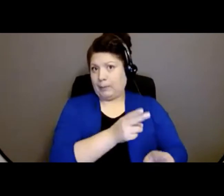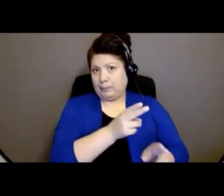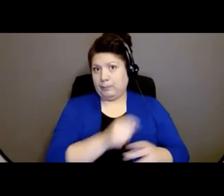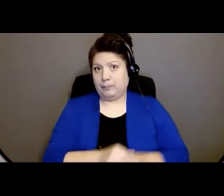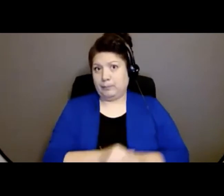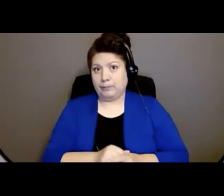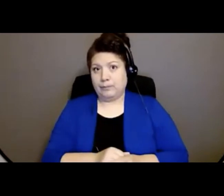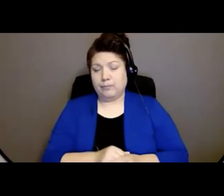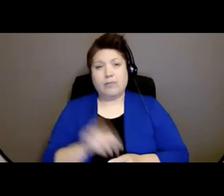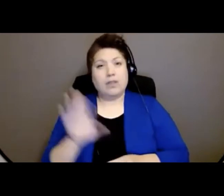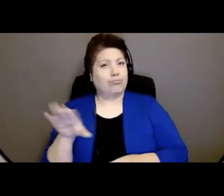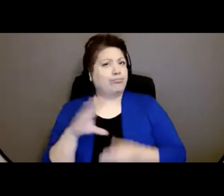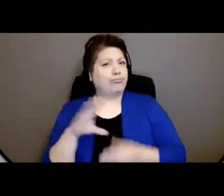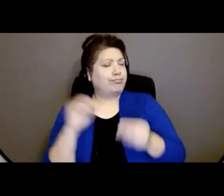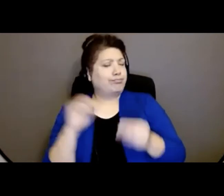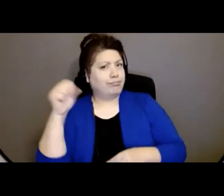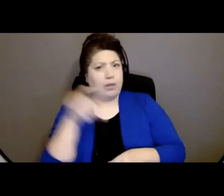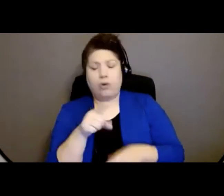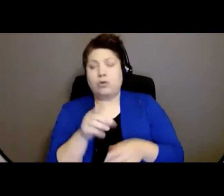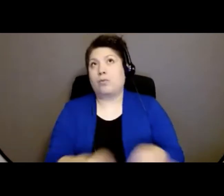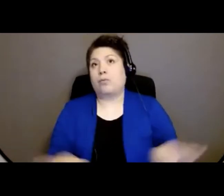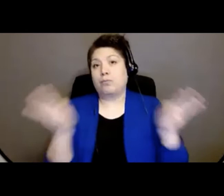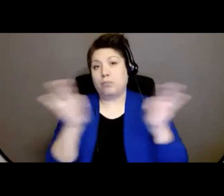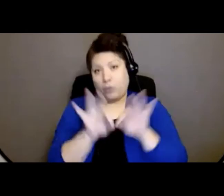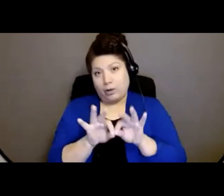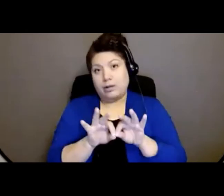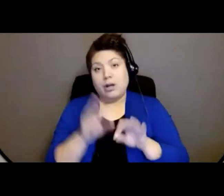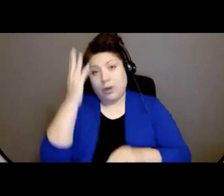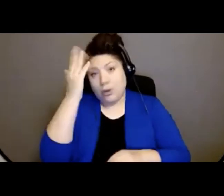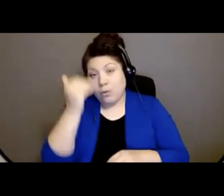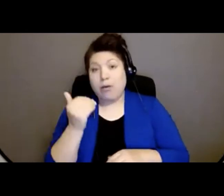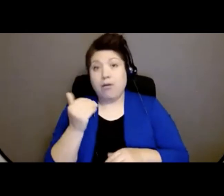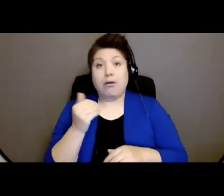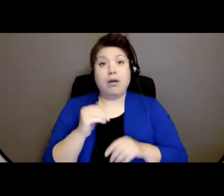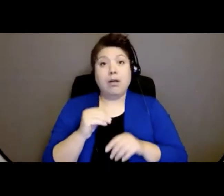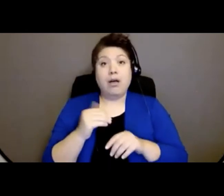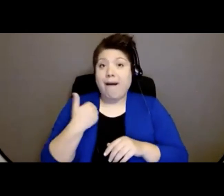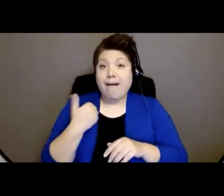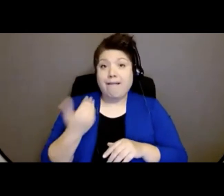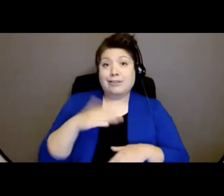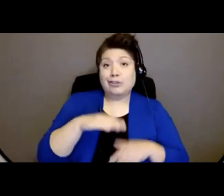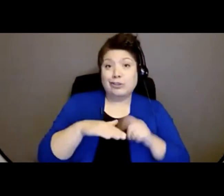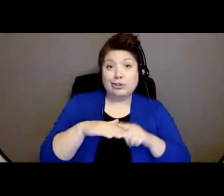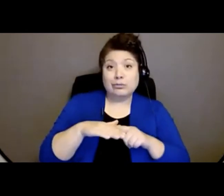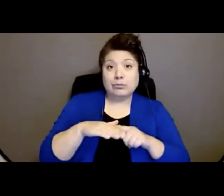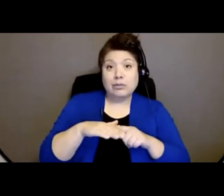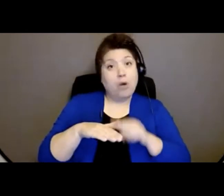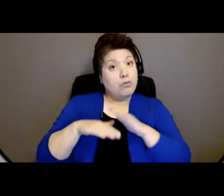YOU'RE RIGHT BECAUSE THOSE FACTORS, THOSE DIFFERENT INTERSECTIONS INTERPLAY